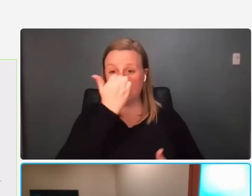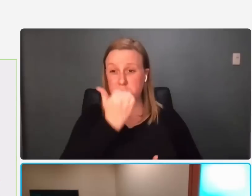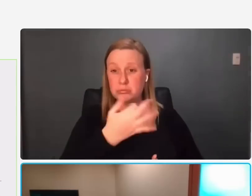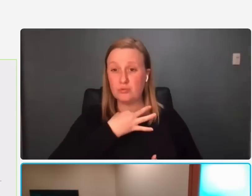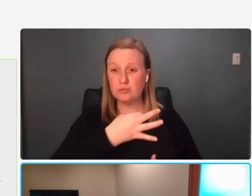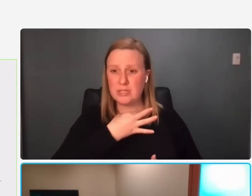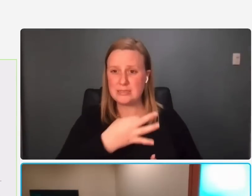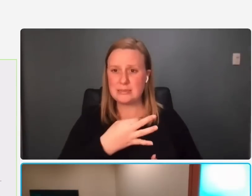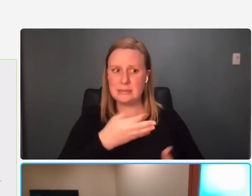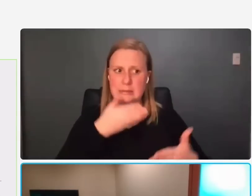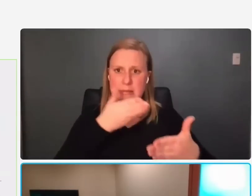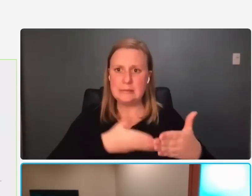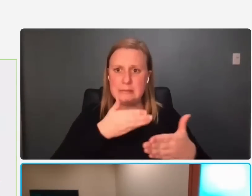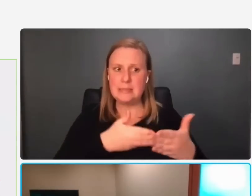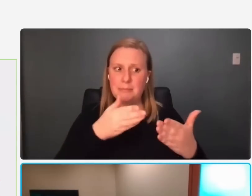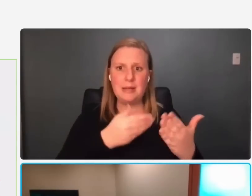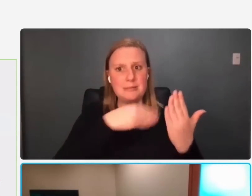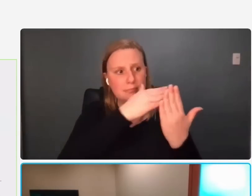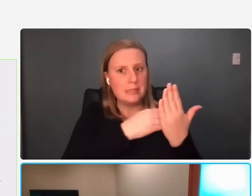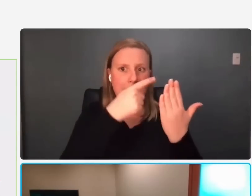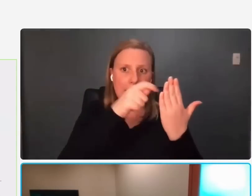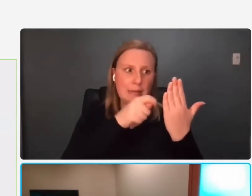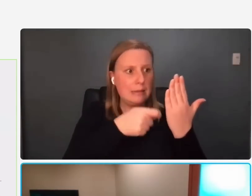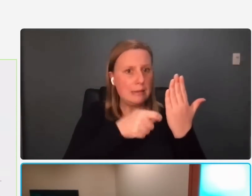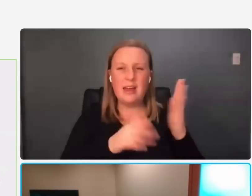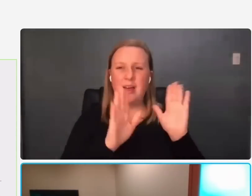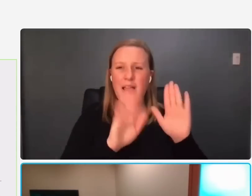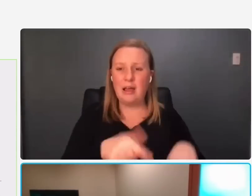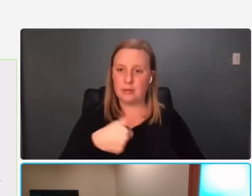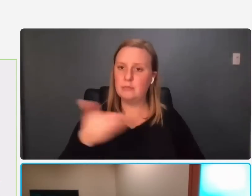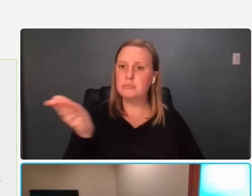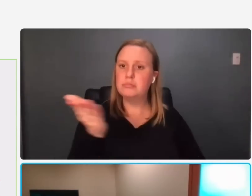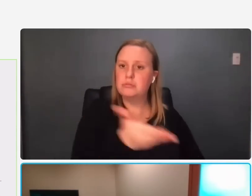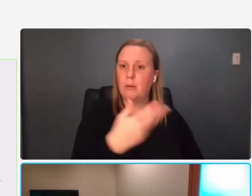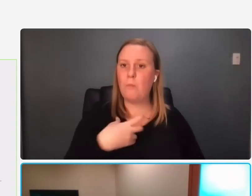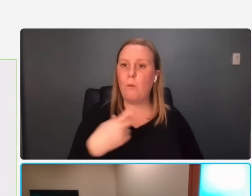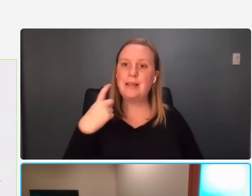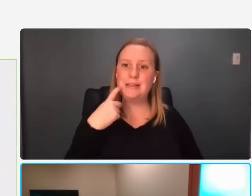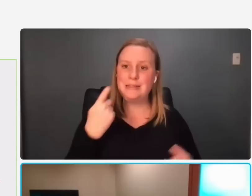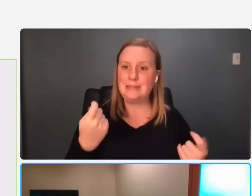greater consumer choice and service availability. In the development of the model risk should be